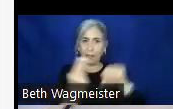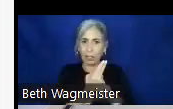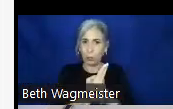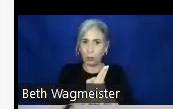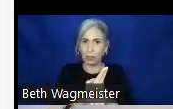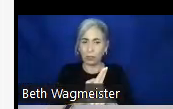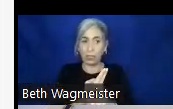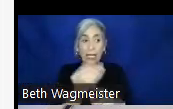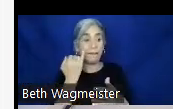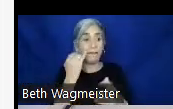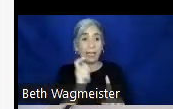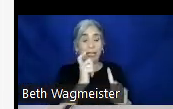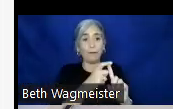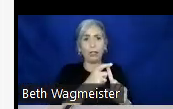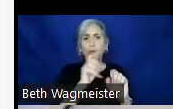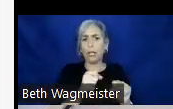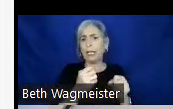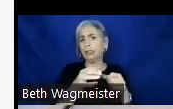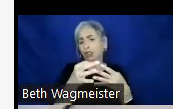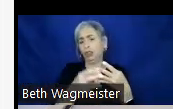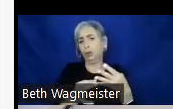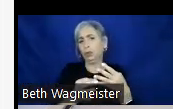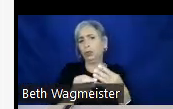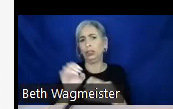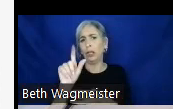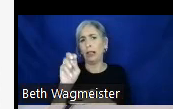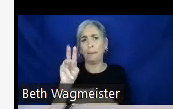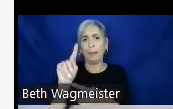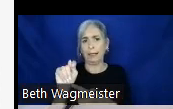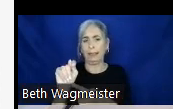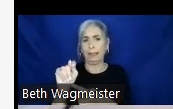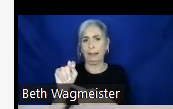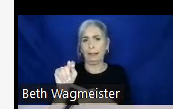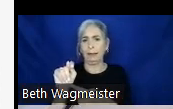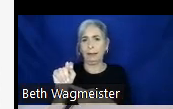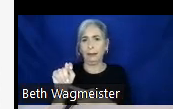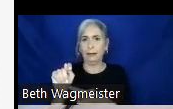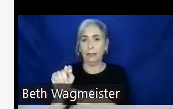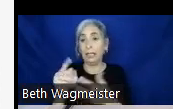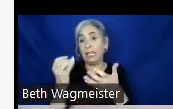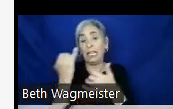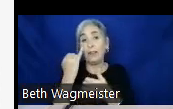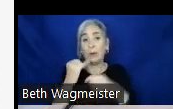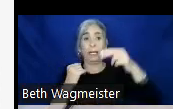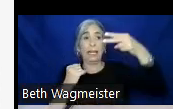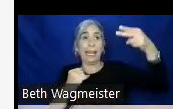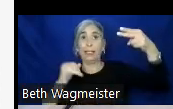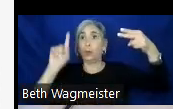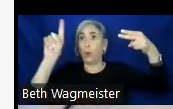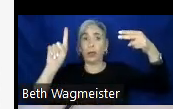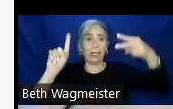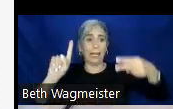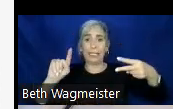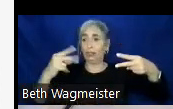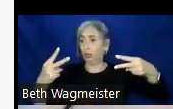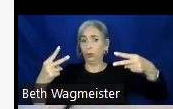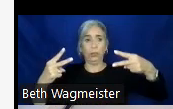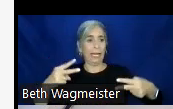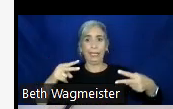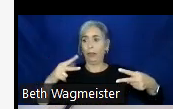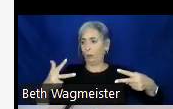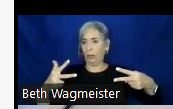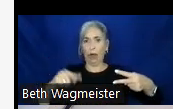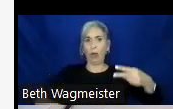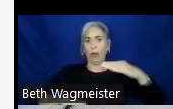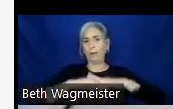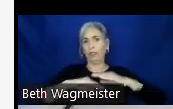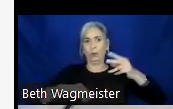default. For accessibility, you want H1, H2, all the way to H6. You want actual heading elements to